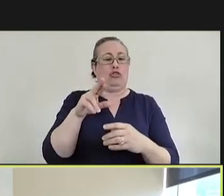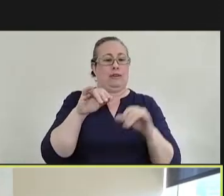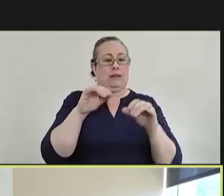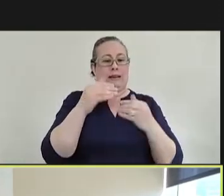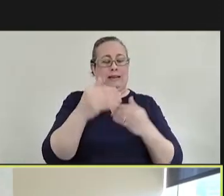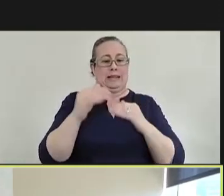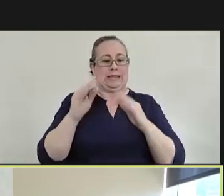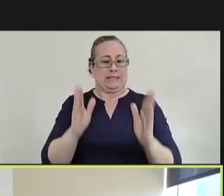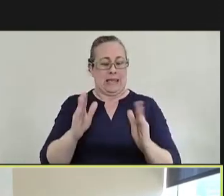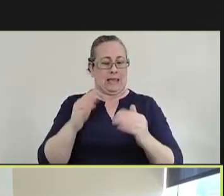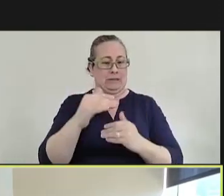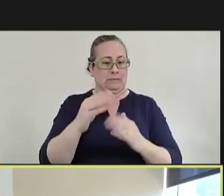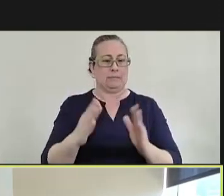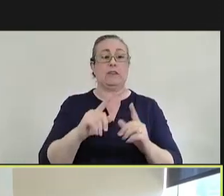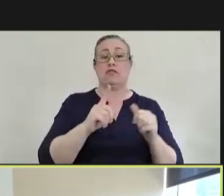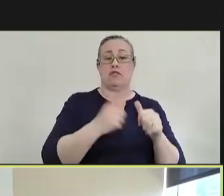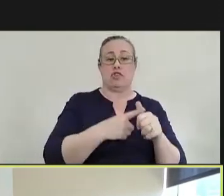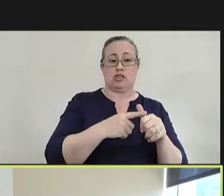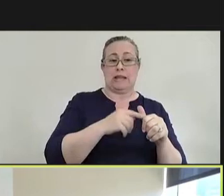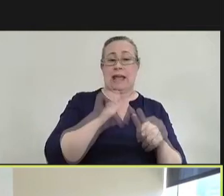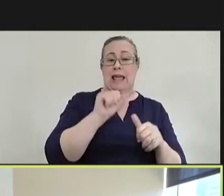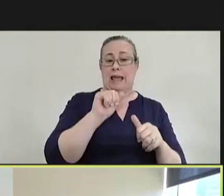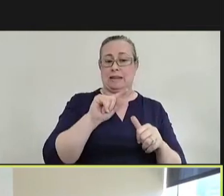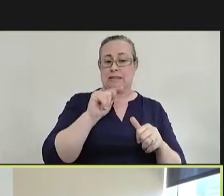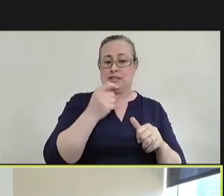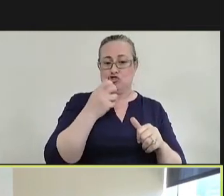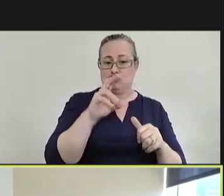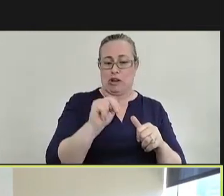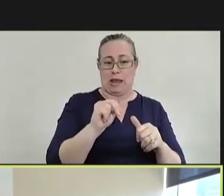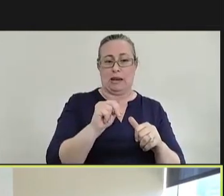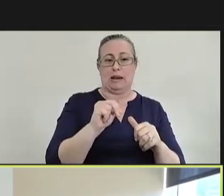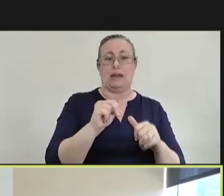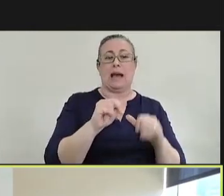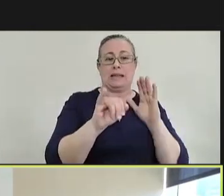first, we start with antigen identification and pre-processing, which is currently our in-house